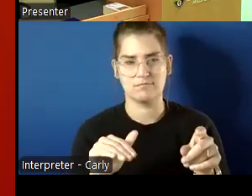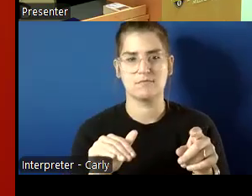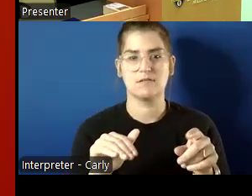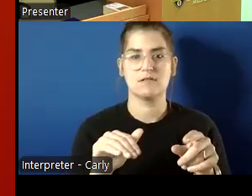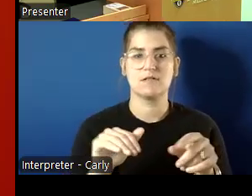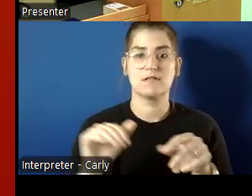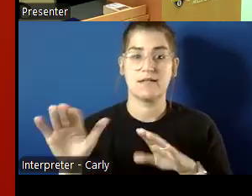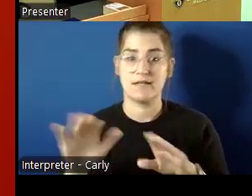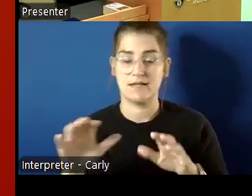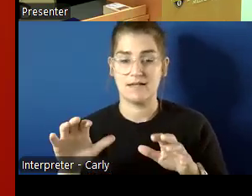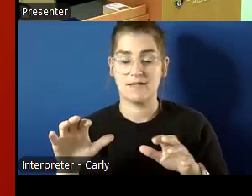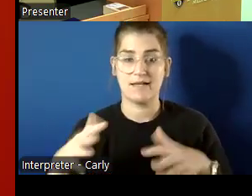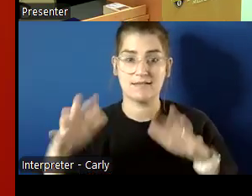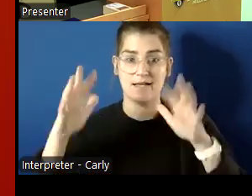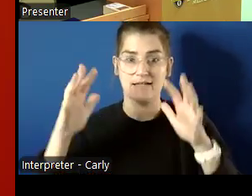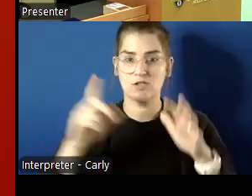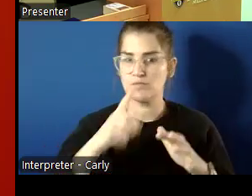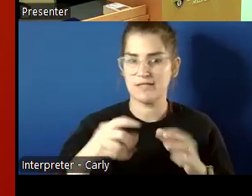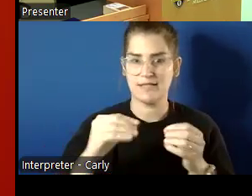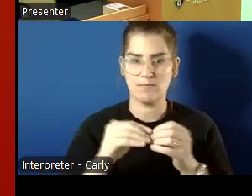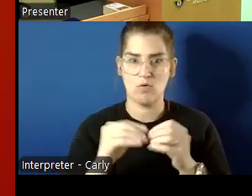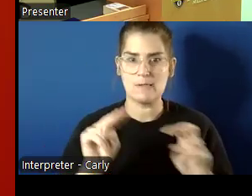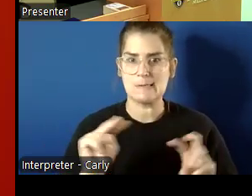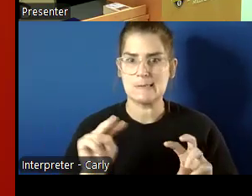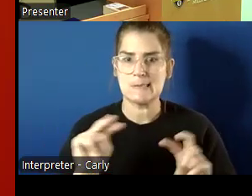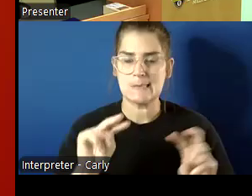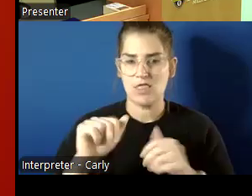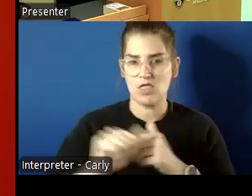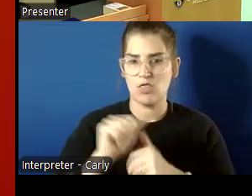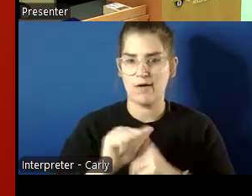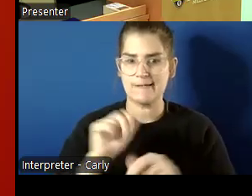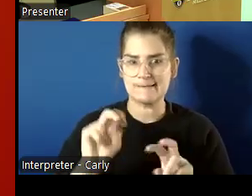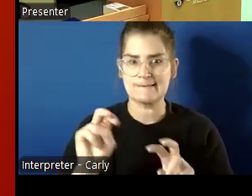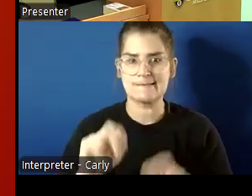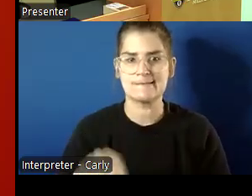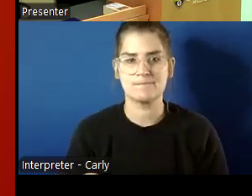monitoring is what it really really um points to. Guardedness is seen as resistance when